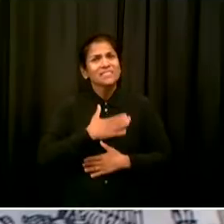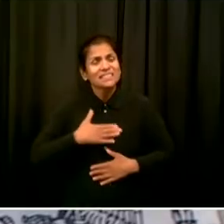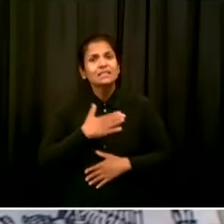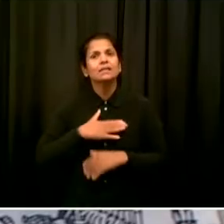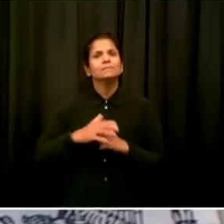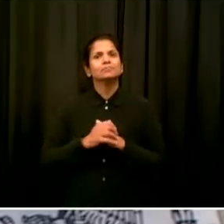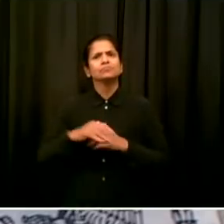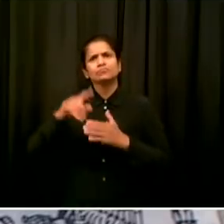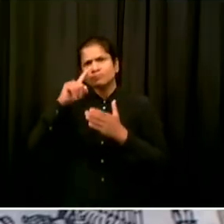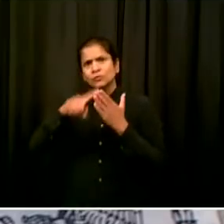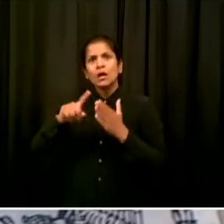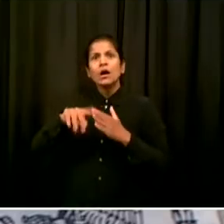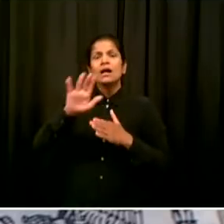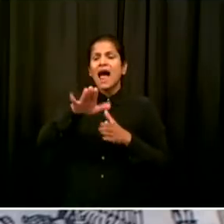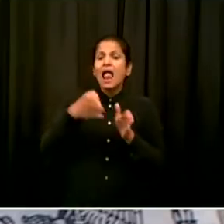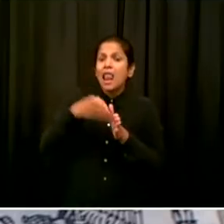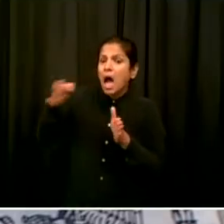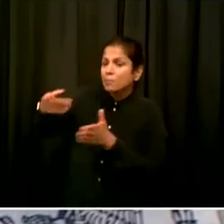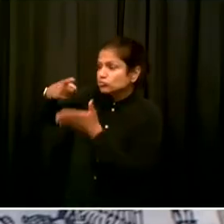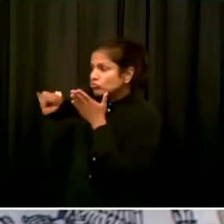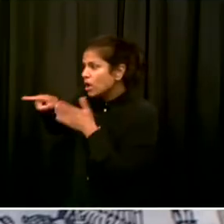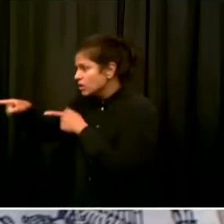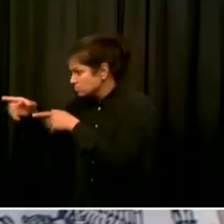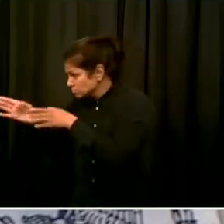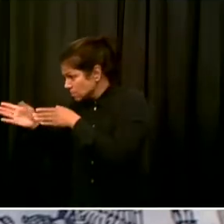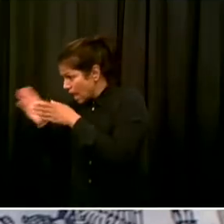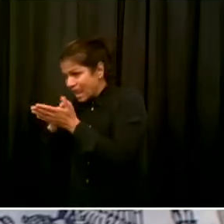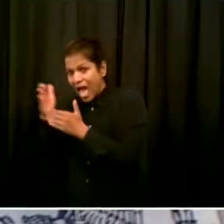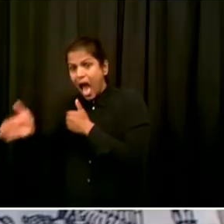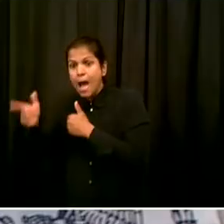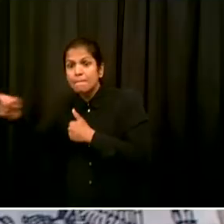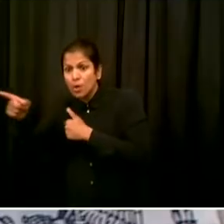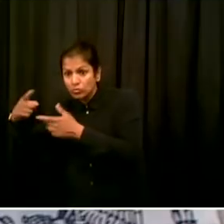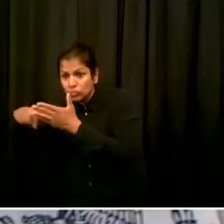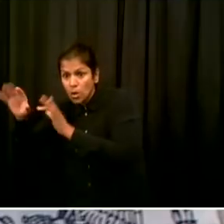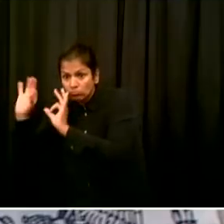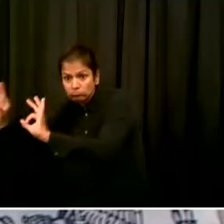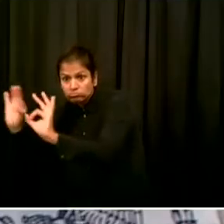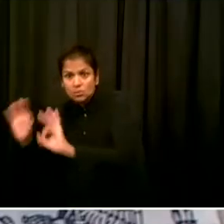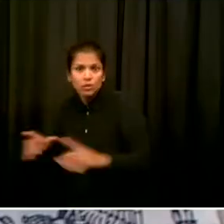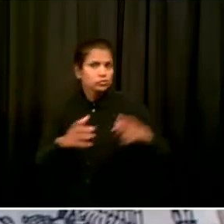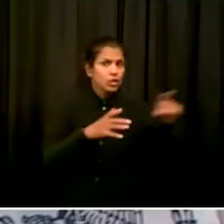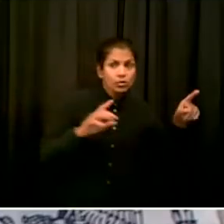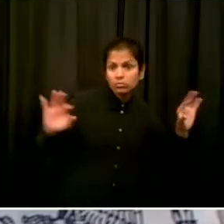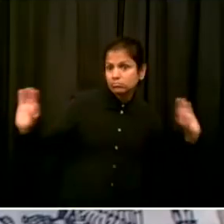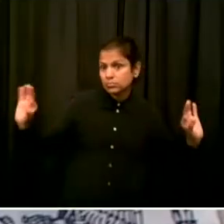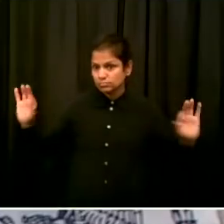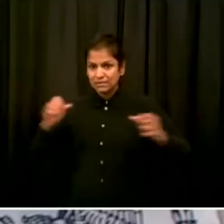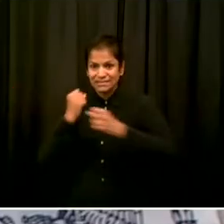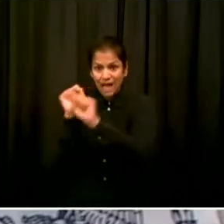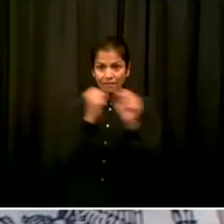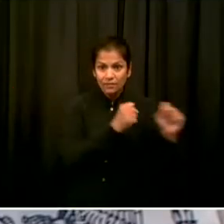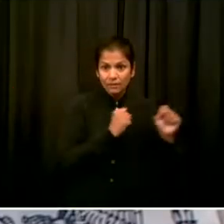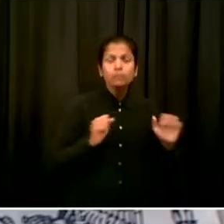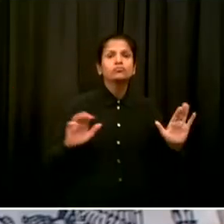SERIOUSLY, IT'S FOR A LIMITED TIME. AS ALWAS YLOOK OUT OFR YOUR INEGHBORS. SOMETIMES PEOPLE